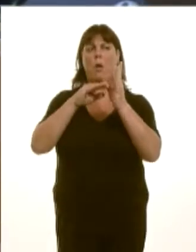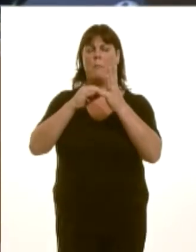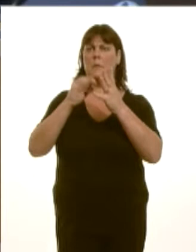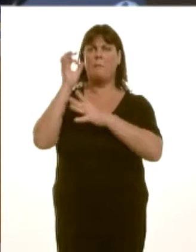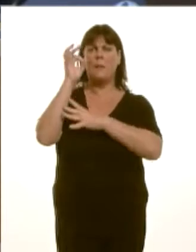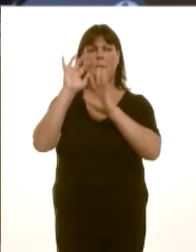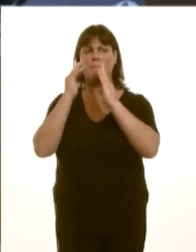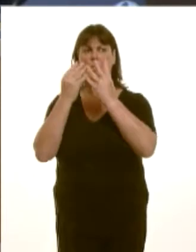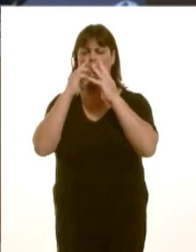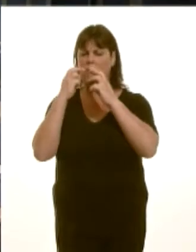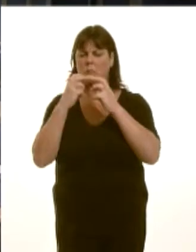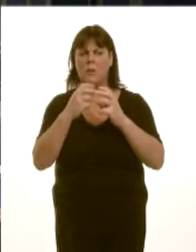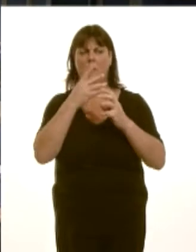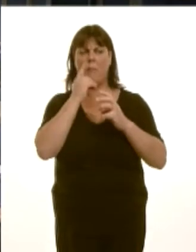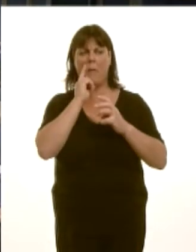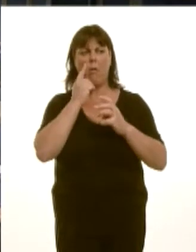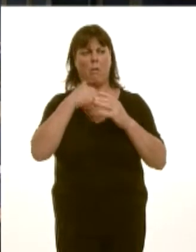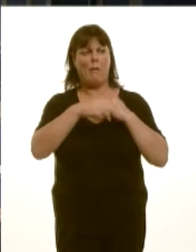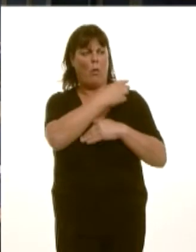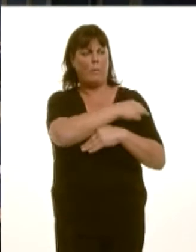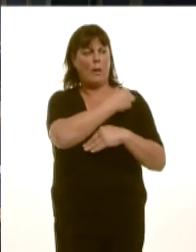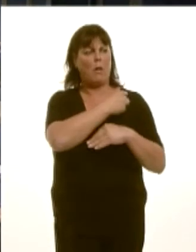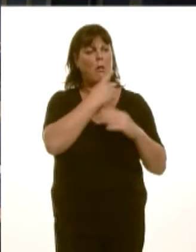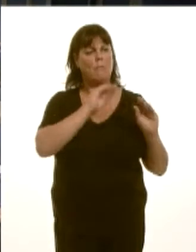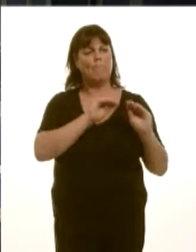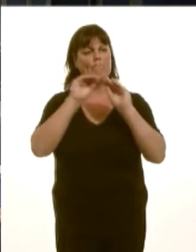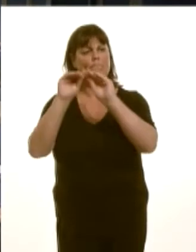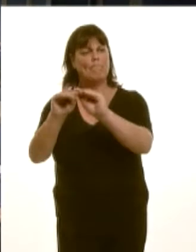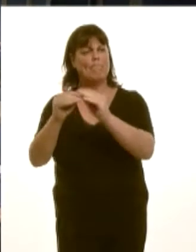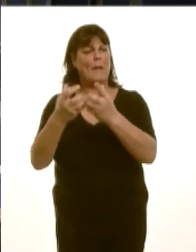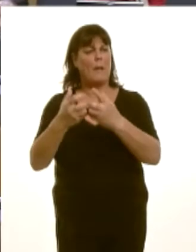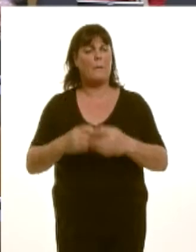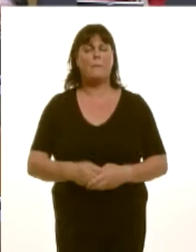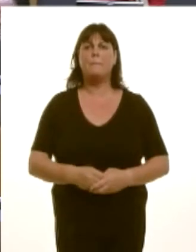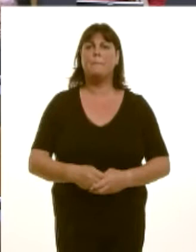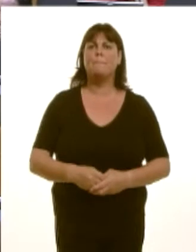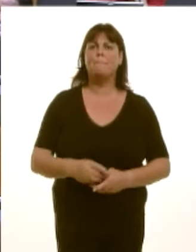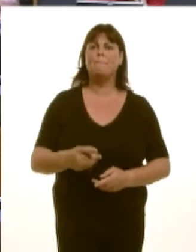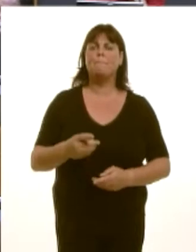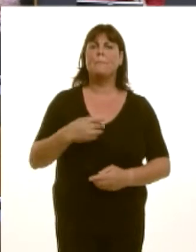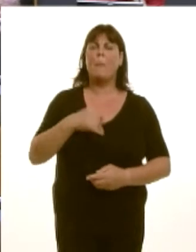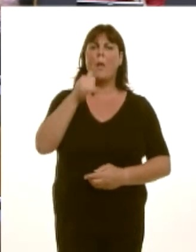Joyce Watson: I welcomed, as did many of my constituents, the Minister for Health and